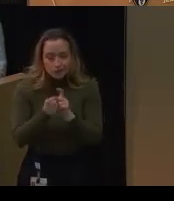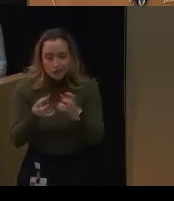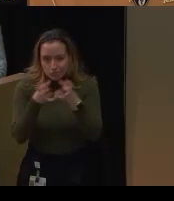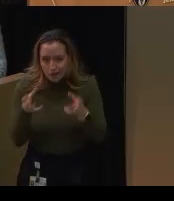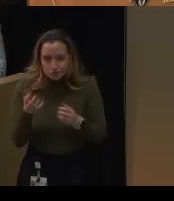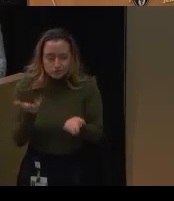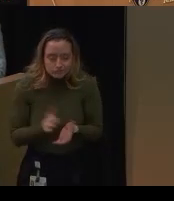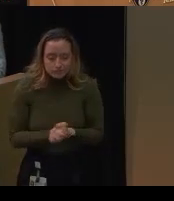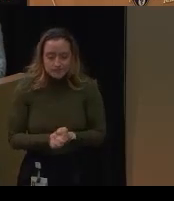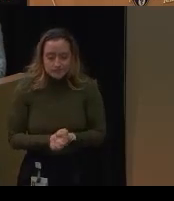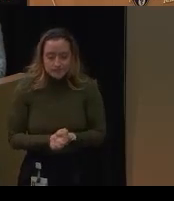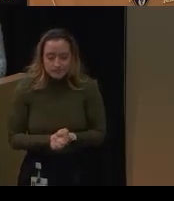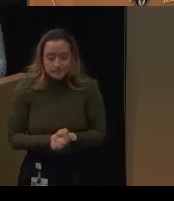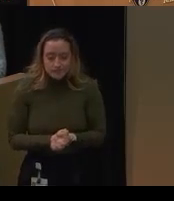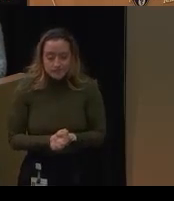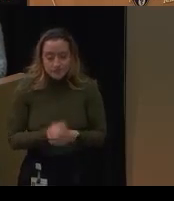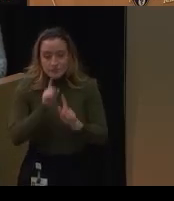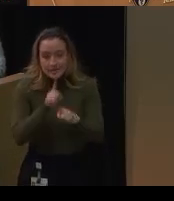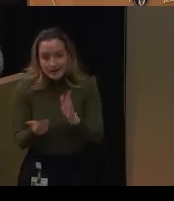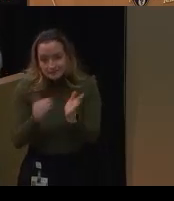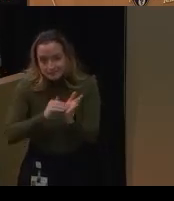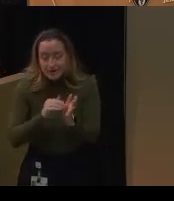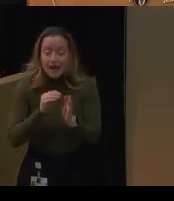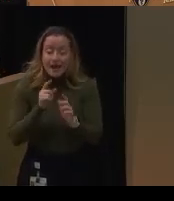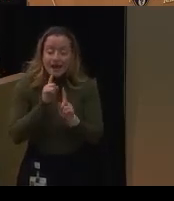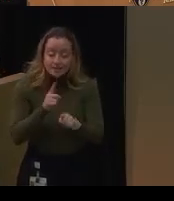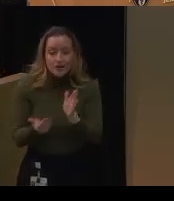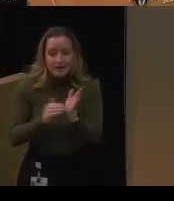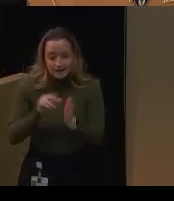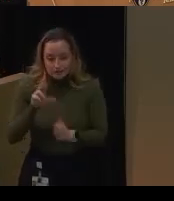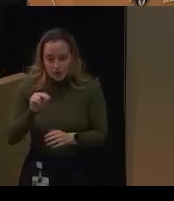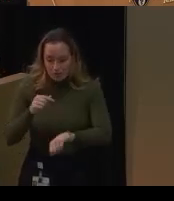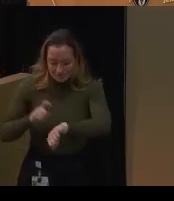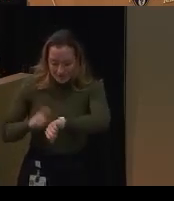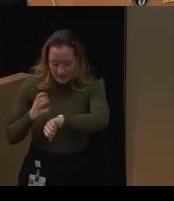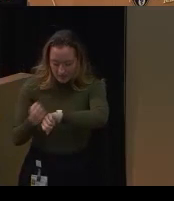abilities so the answer here too seems to be no Steve I'm running out of time yes